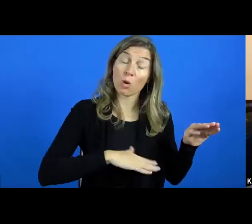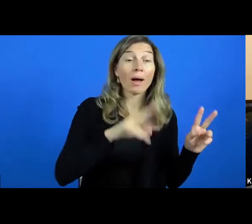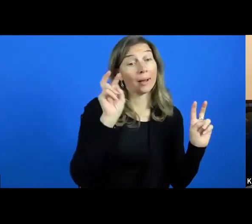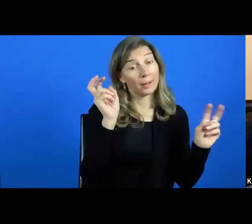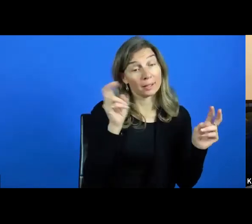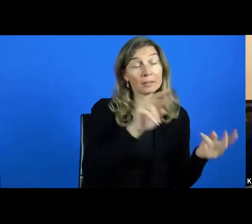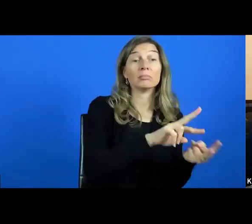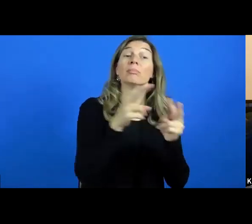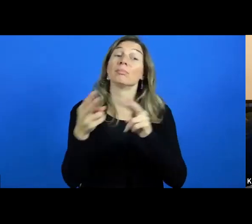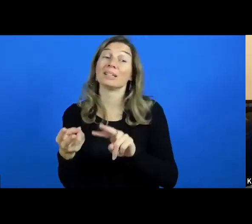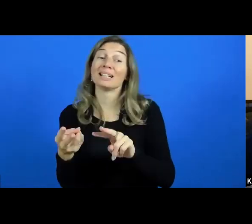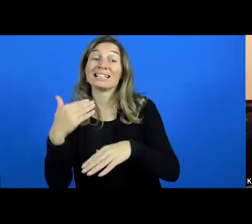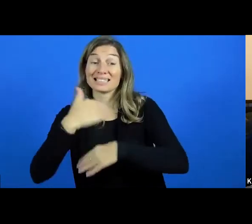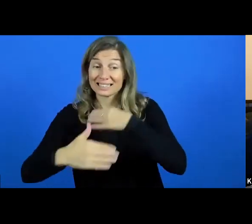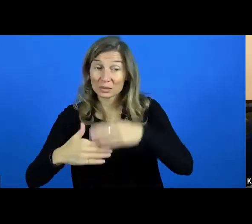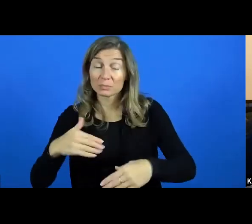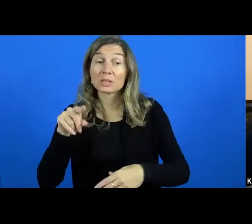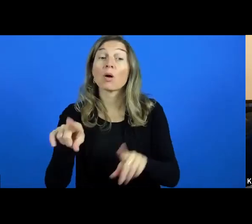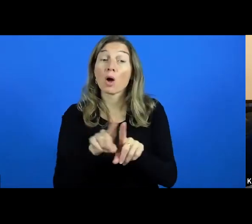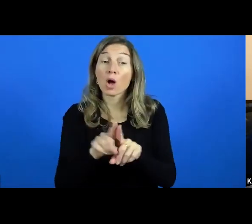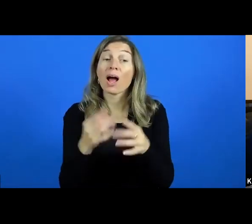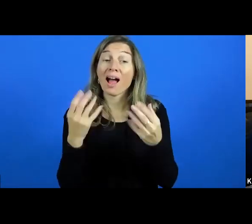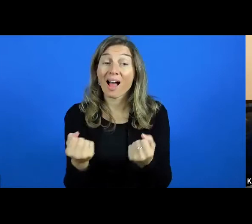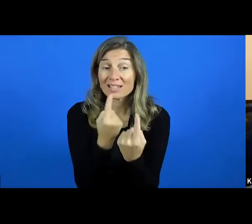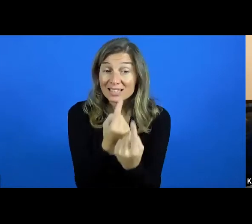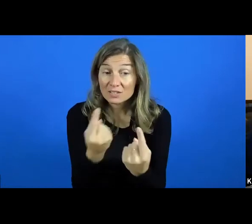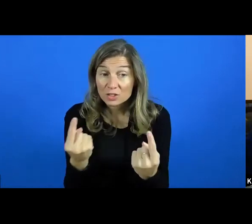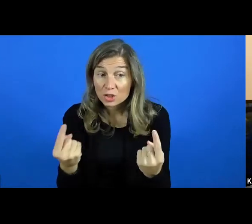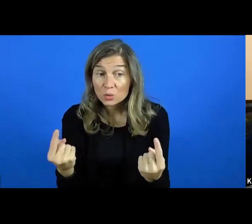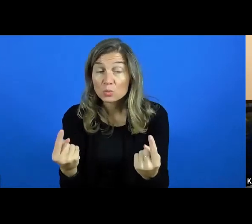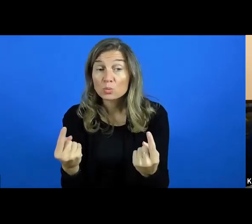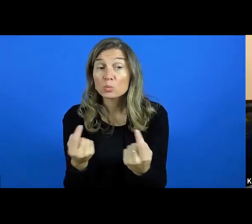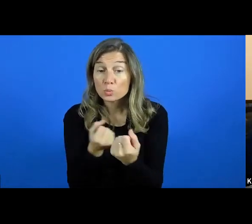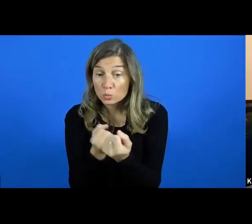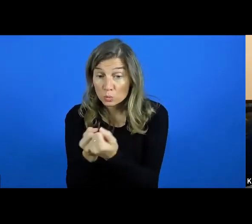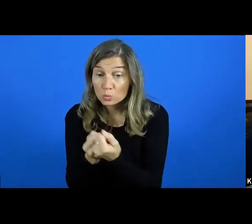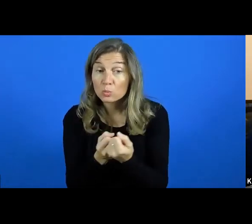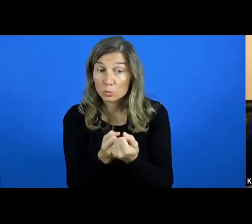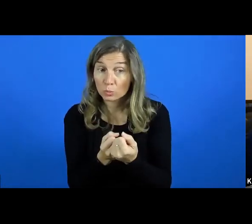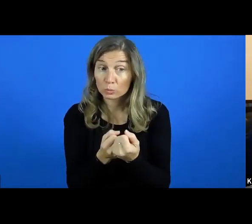and provide them with individual support under the court, we saw the residential institutions